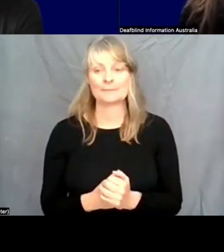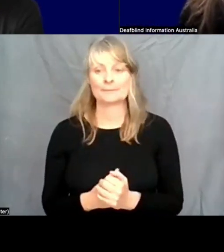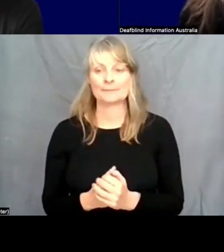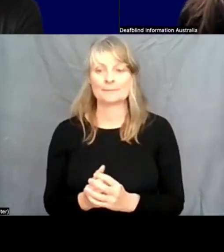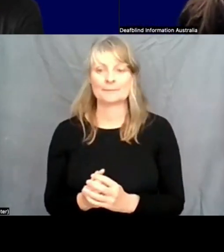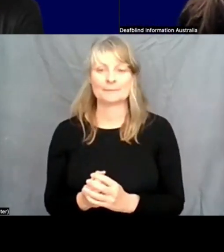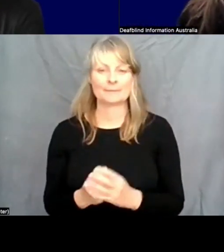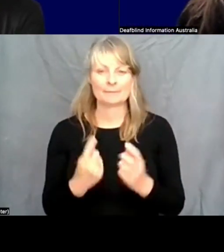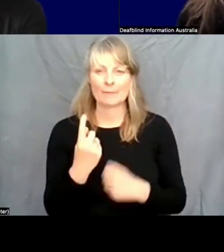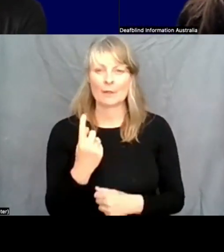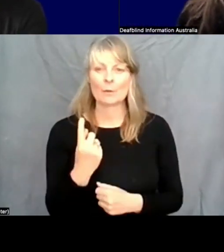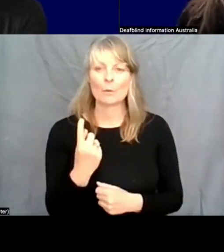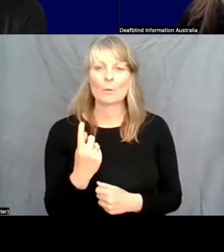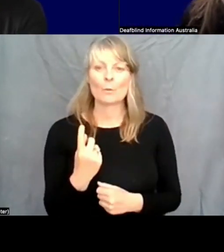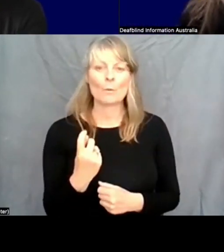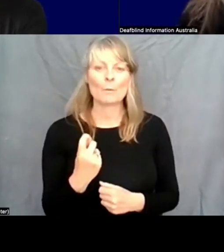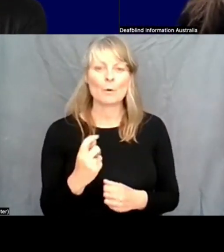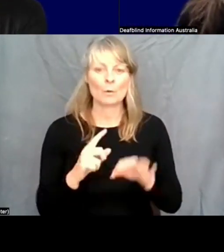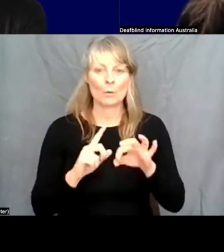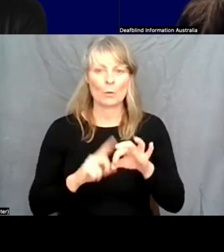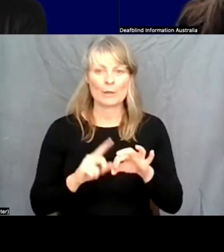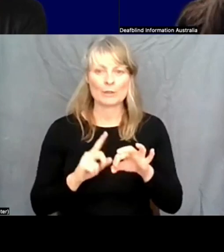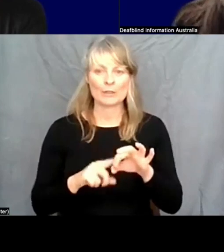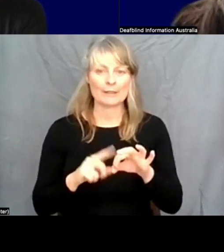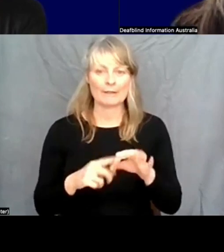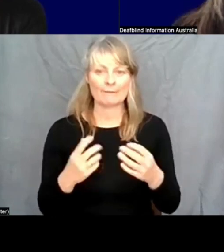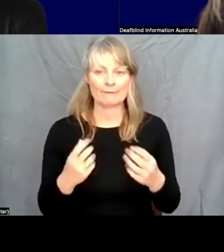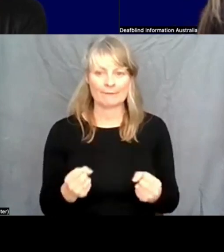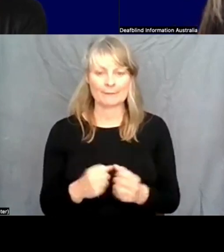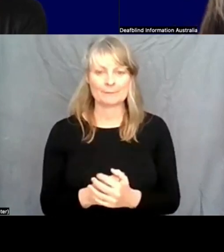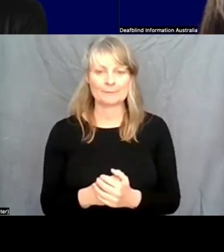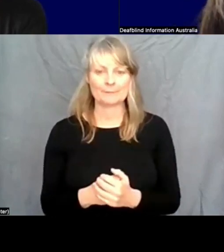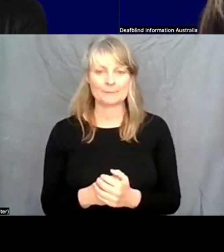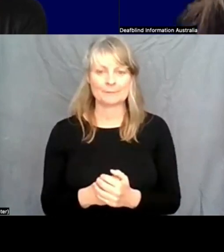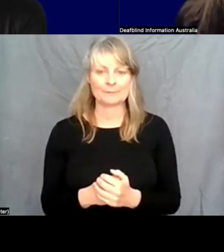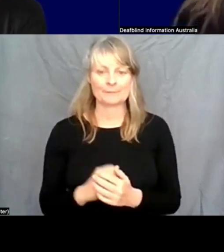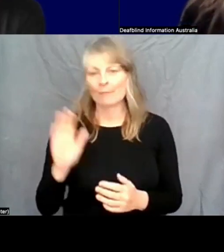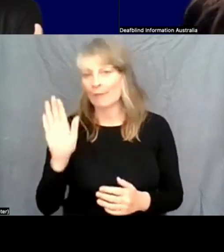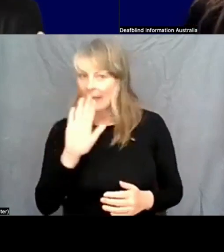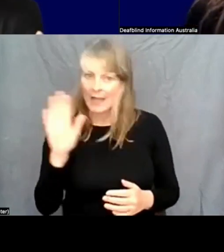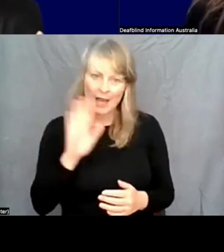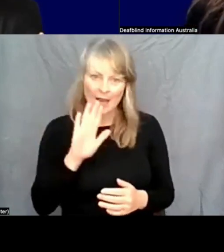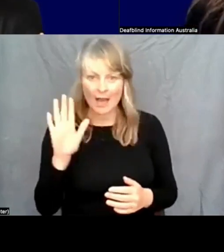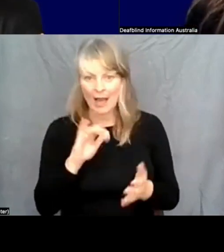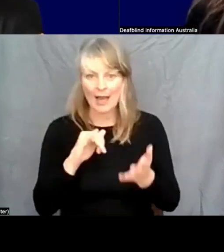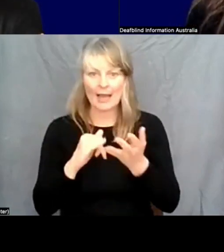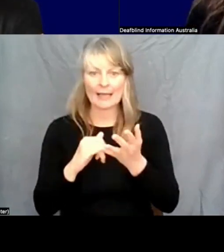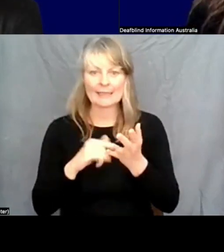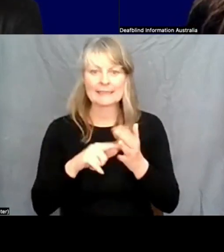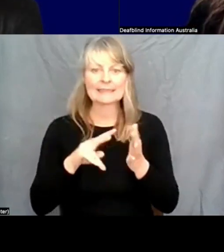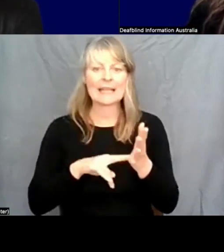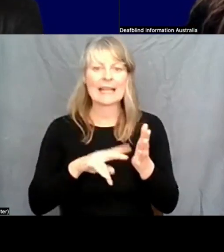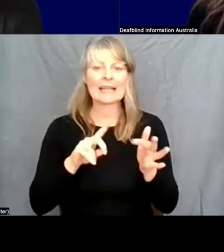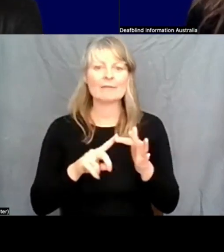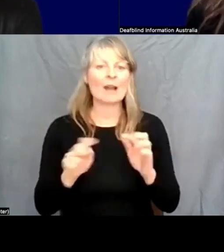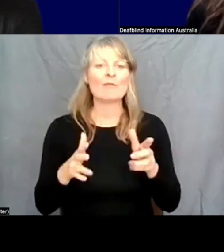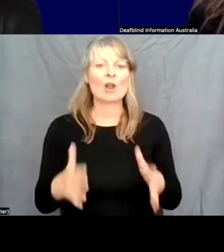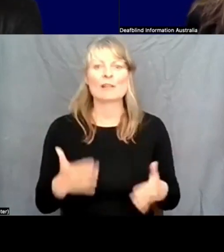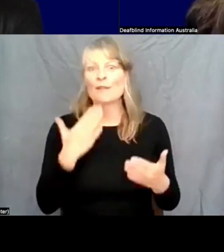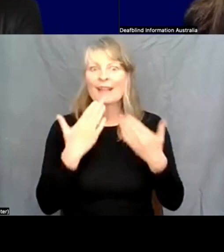There's another good question here: Hi Steve- and we're getting lots of thanks. That's great, amazing, thank you.